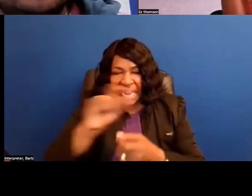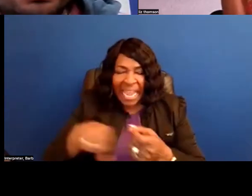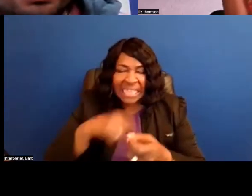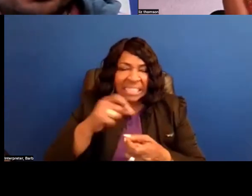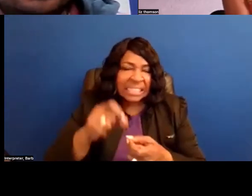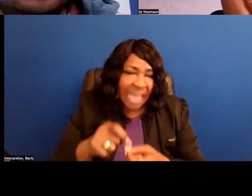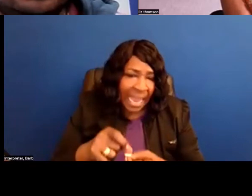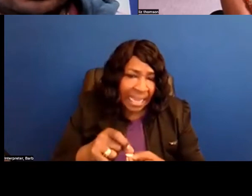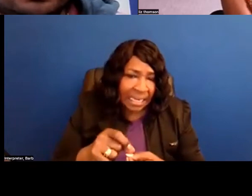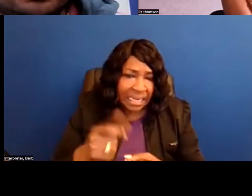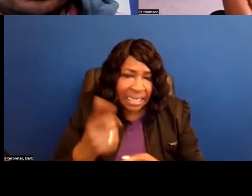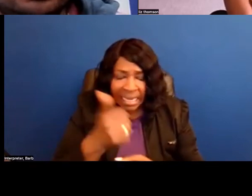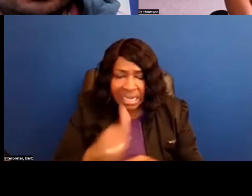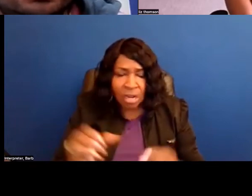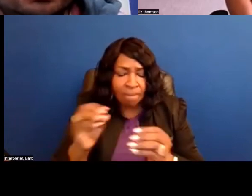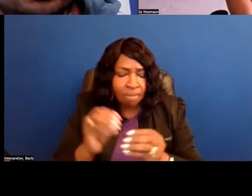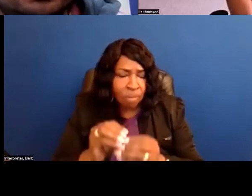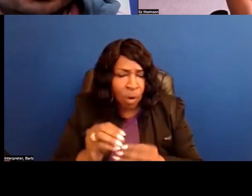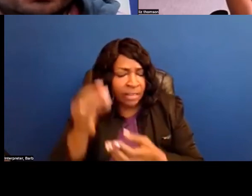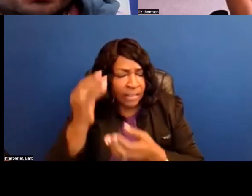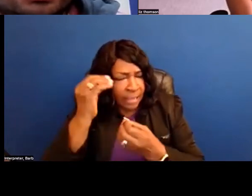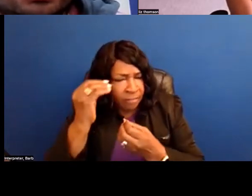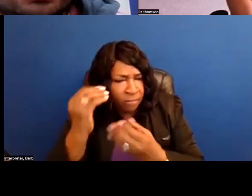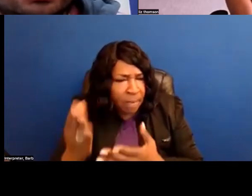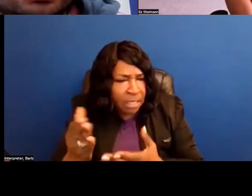and if you're a master student, Adam, or a PhD.